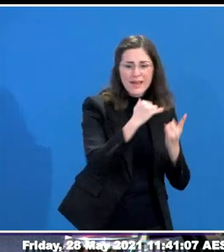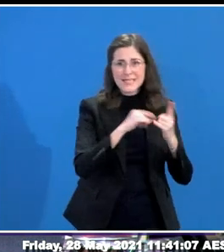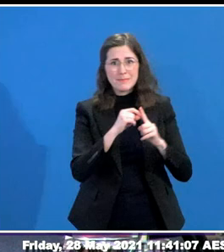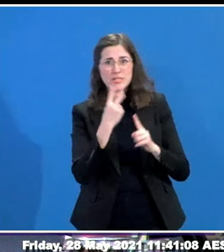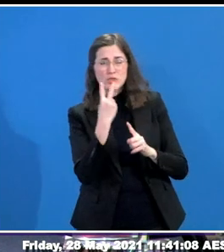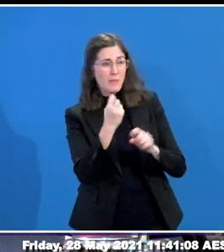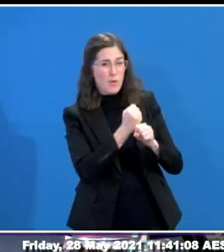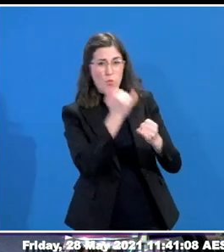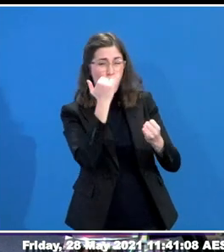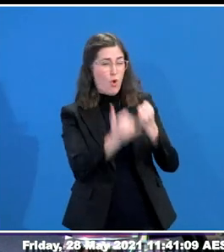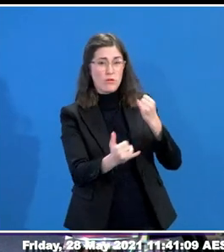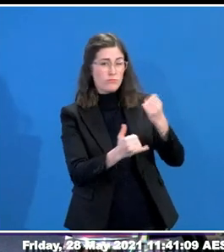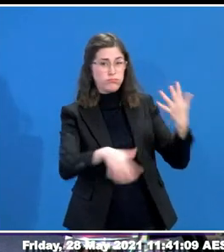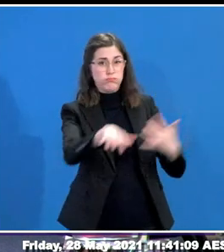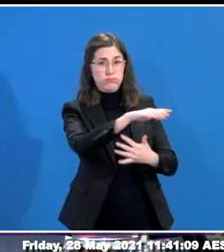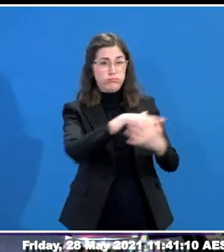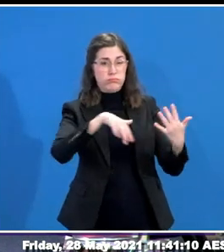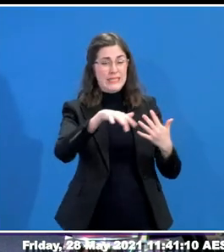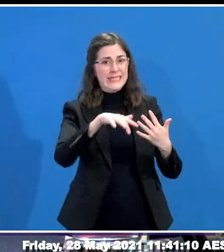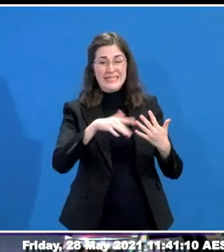complexity and the breakdown in the relationship.